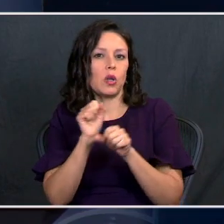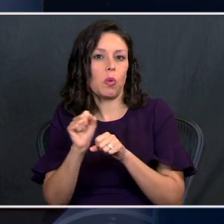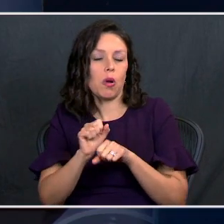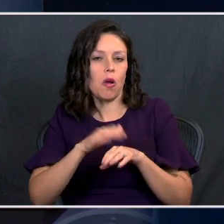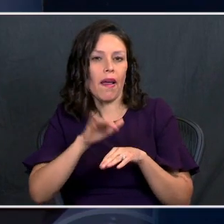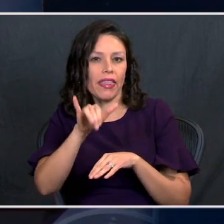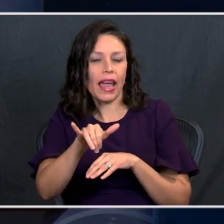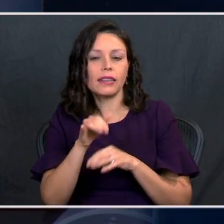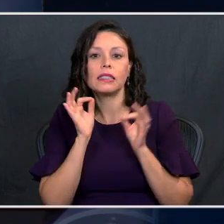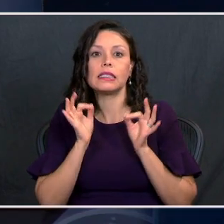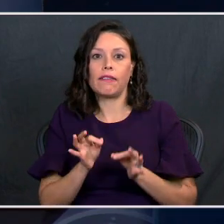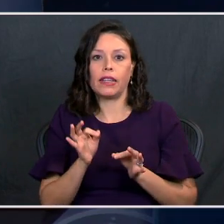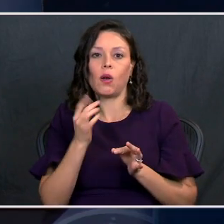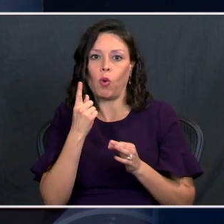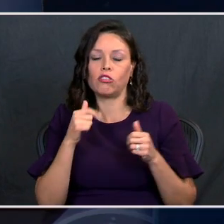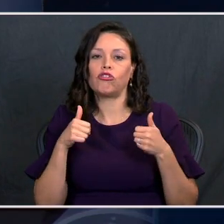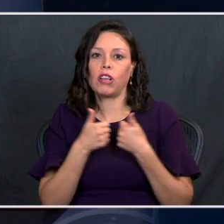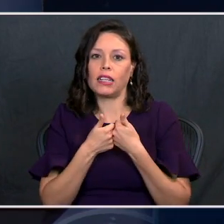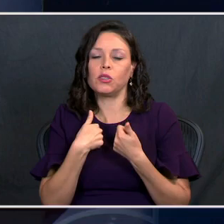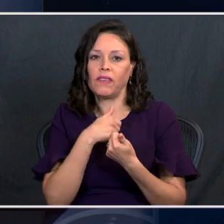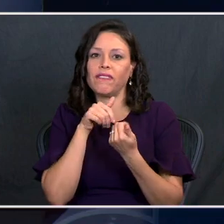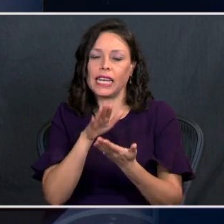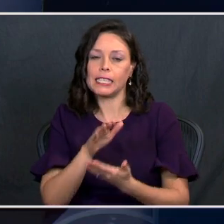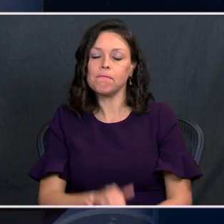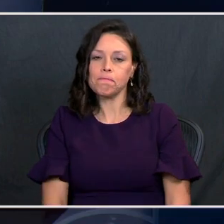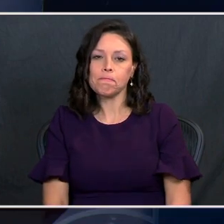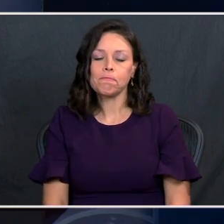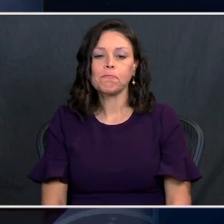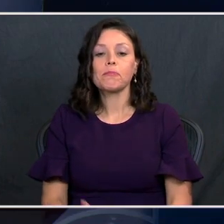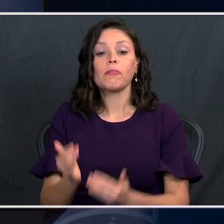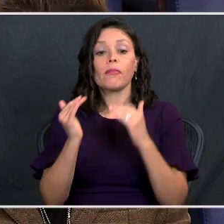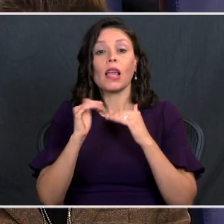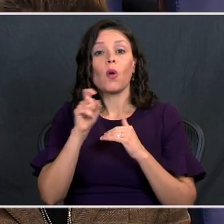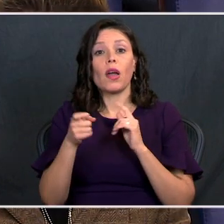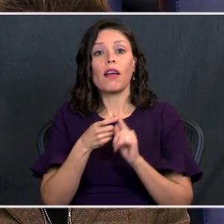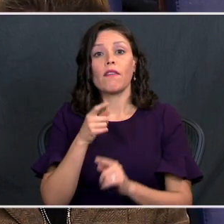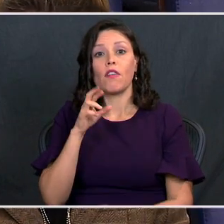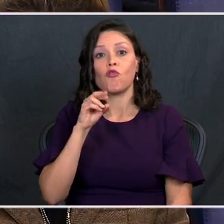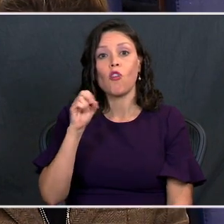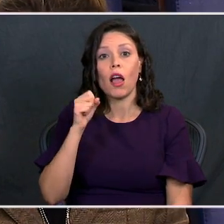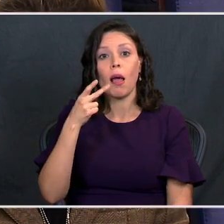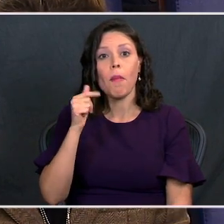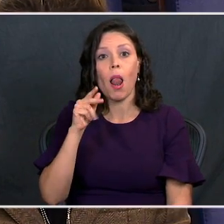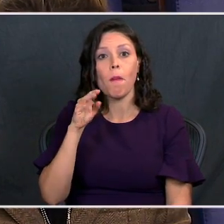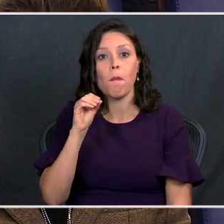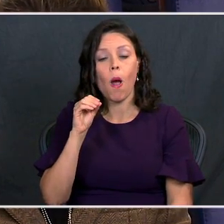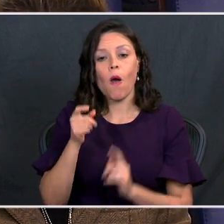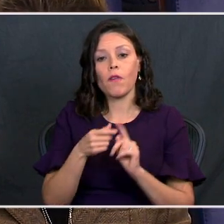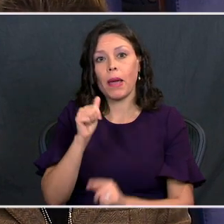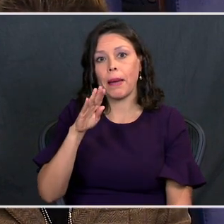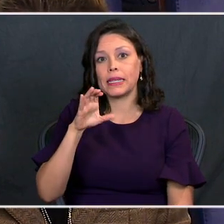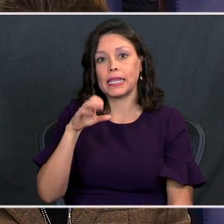and it is definitely one of the challenges that we're facing. The Press: Okay, great. This question is from Ross Palombo from ABC in South Florida.